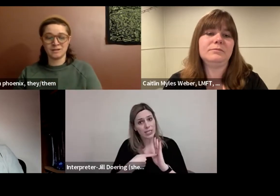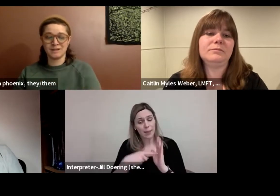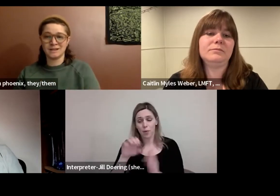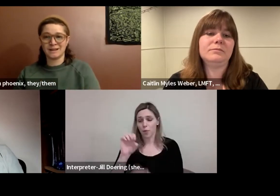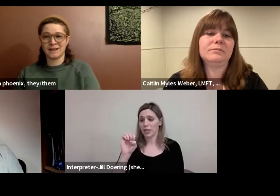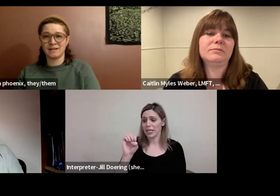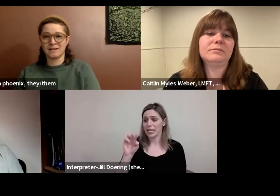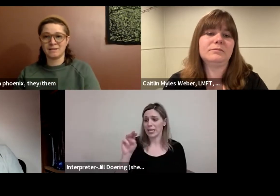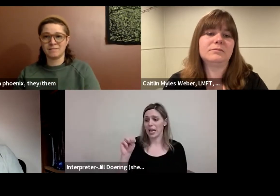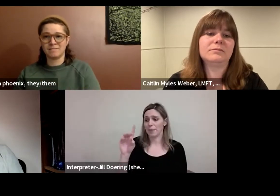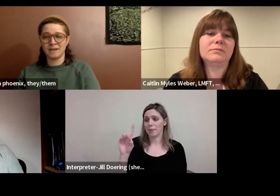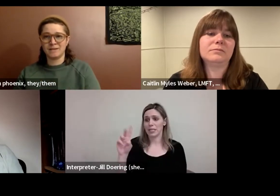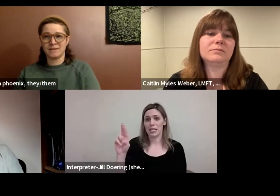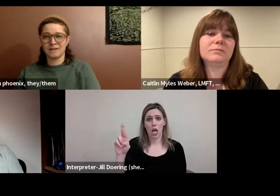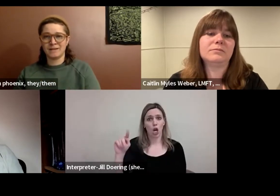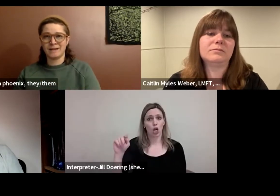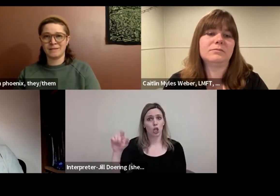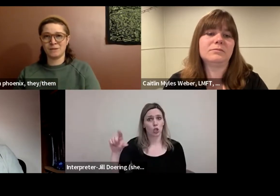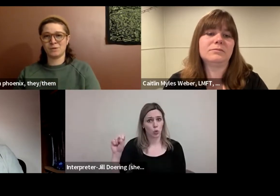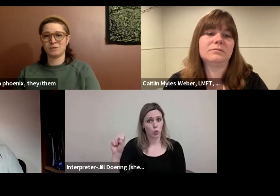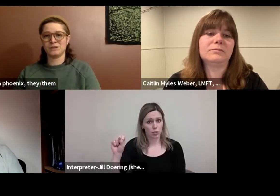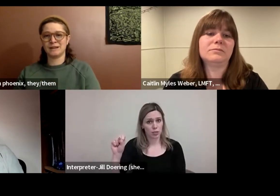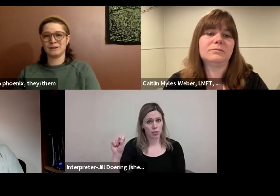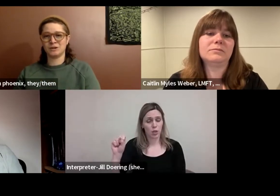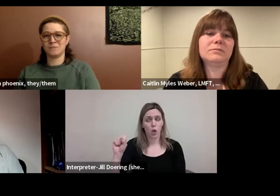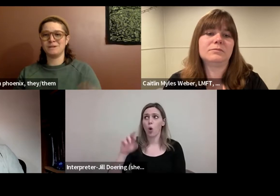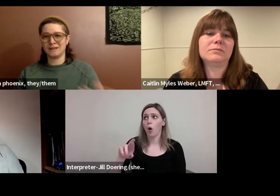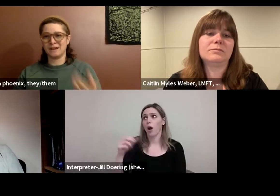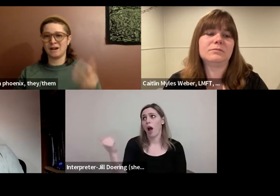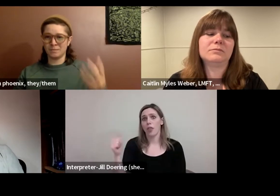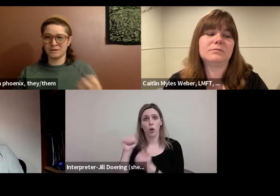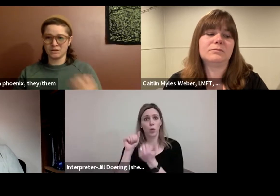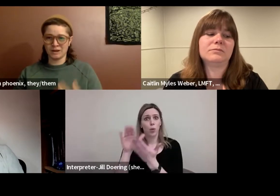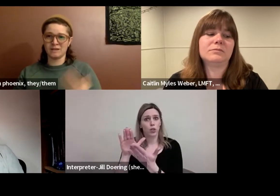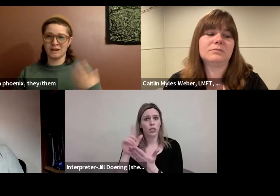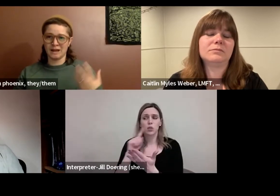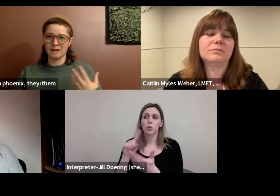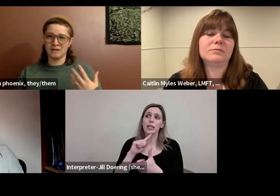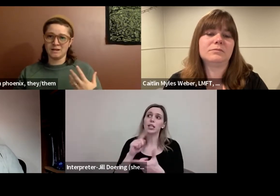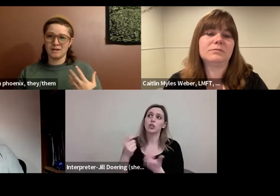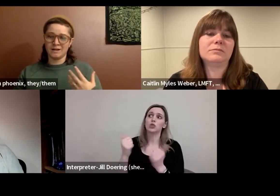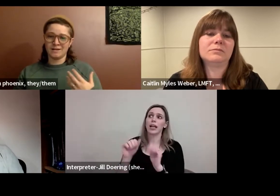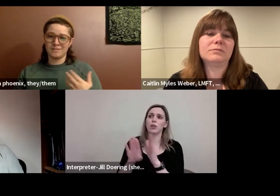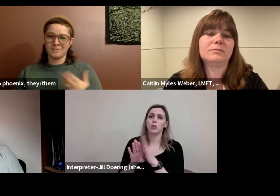and things like that, a lot of the approach is actually building up and strengthening